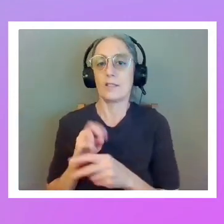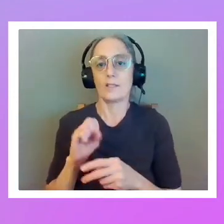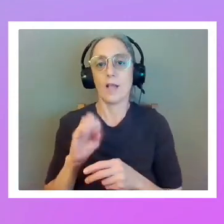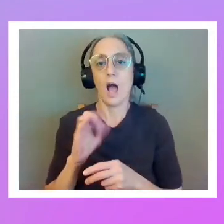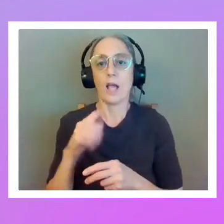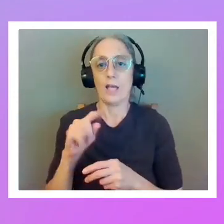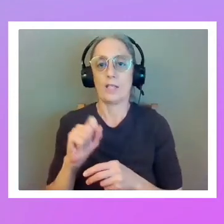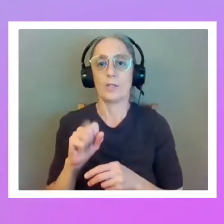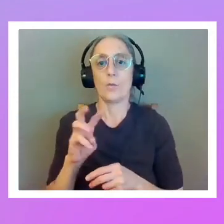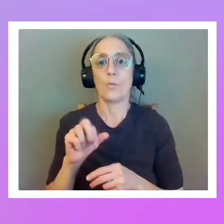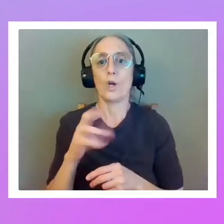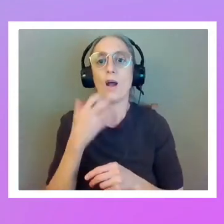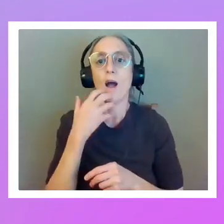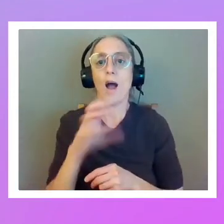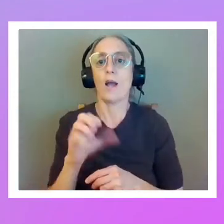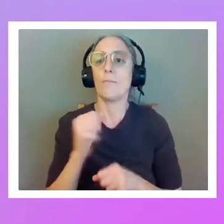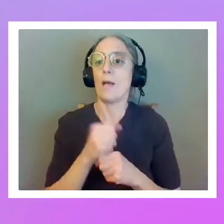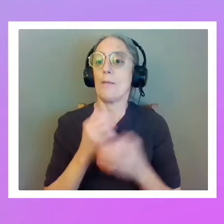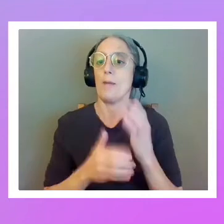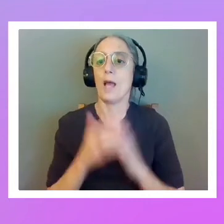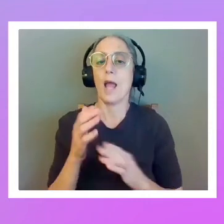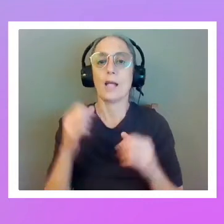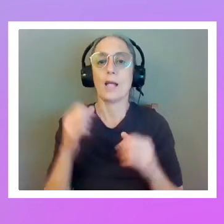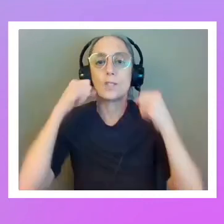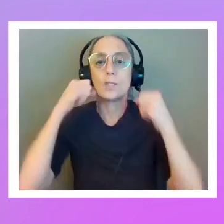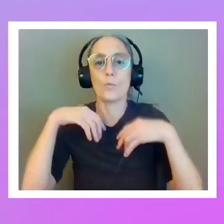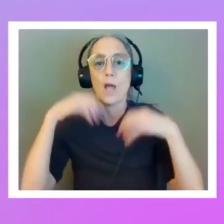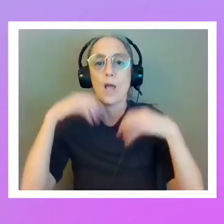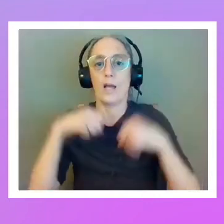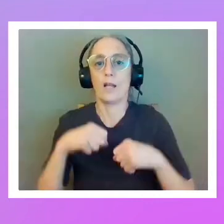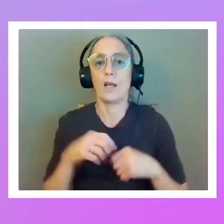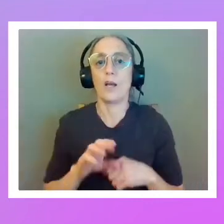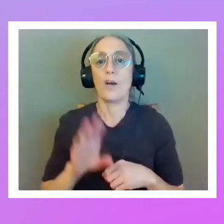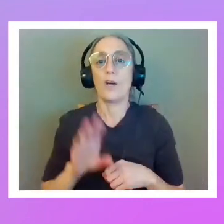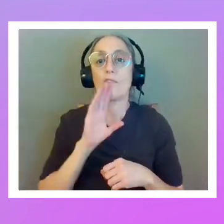So frustration ultimately outweighed any potential benefits